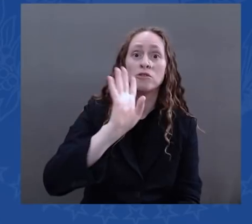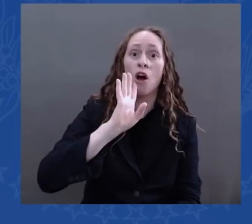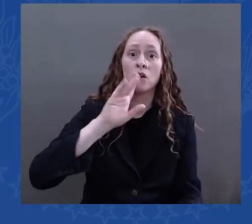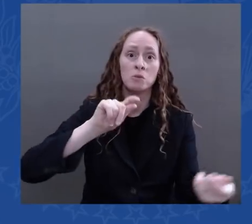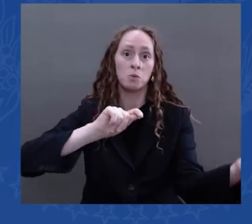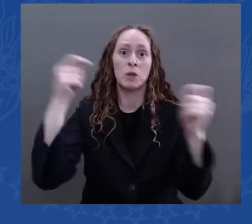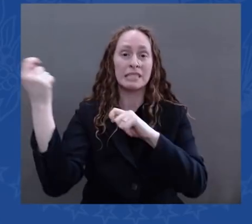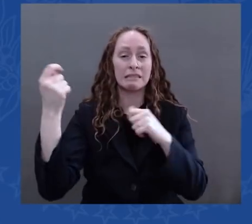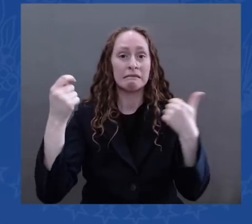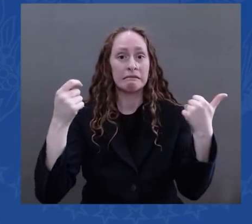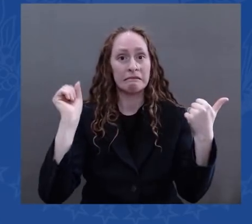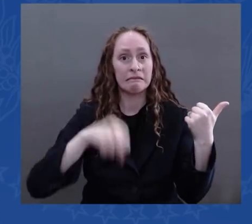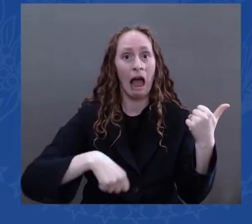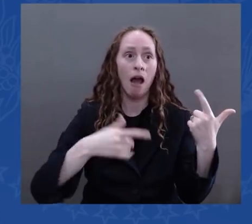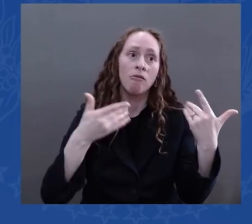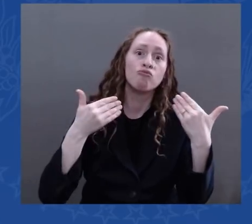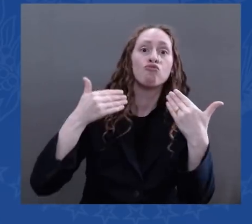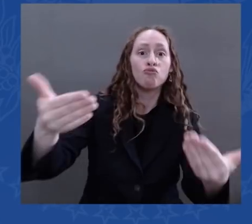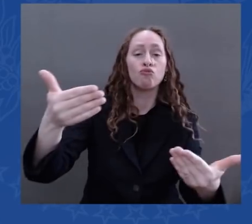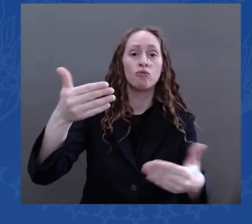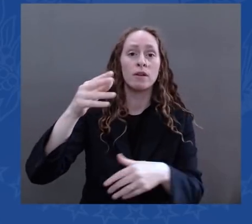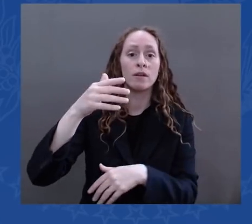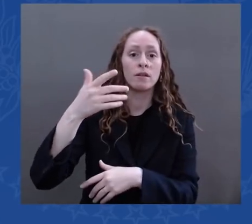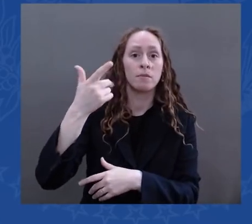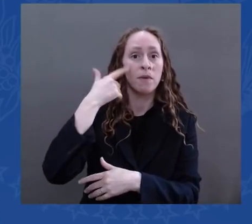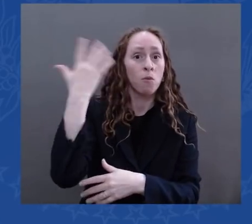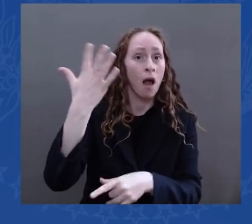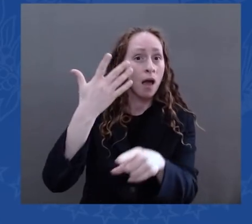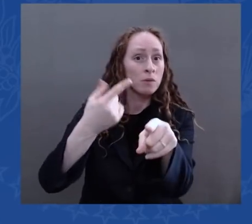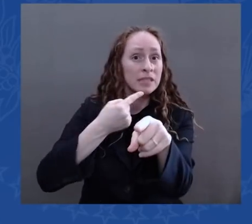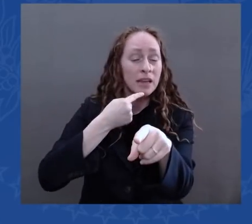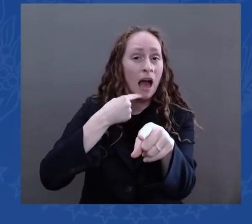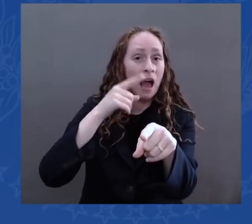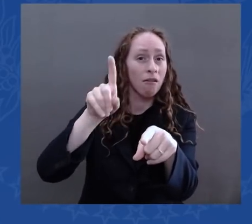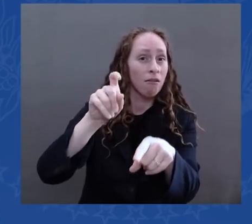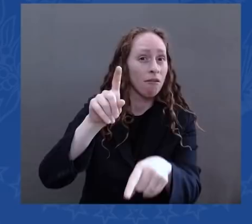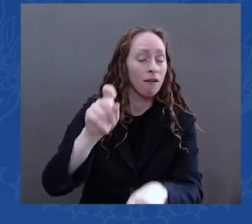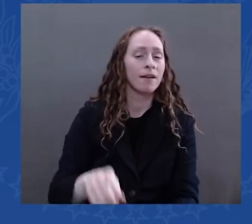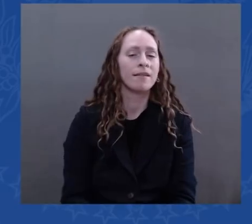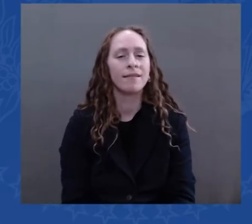you should -- excuse me, I shouldn't say that to you -- given his recent behavior, people should understand